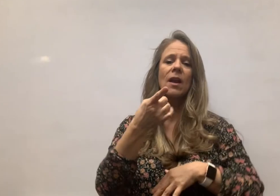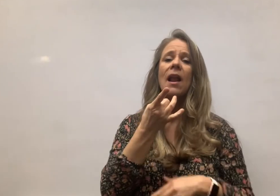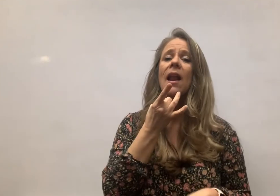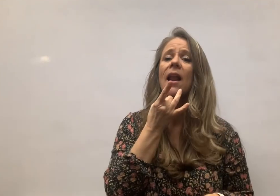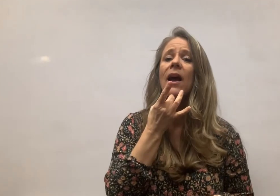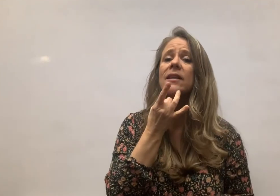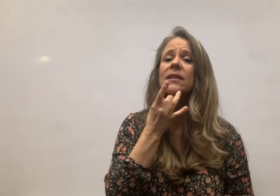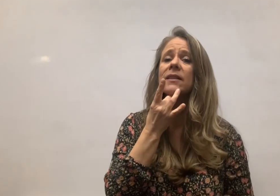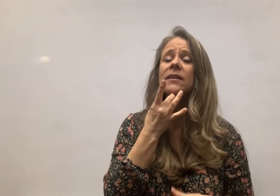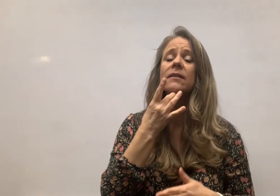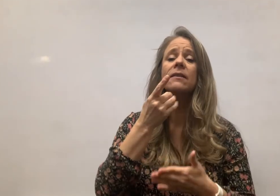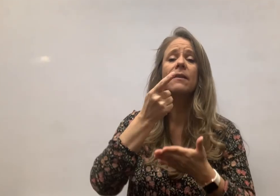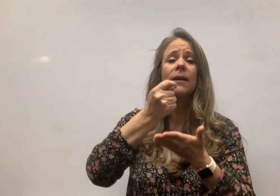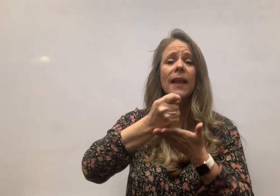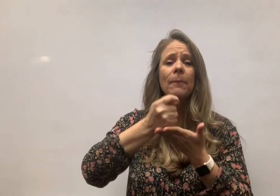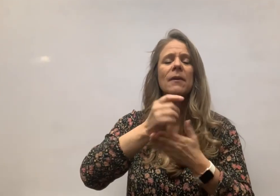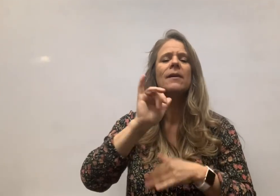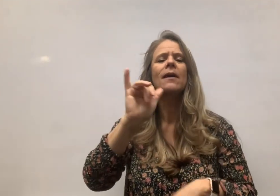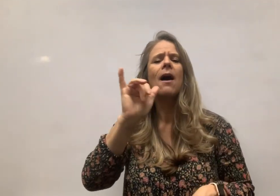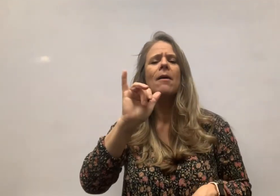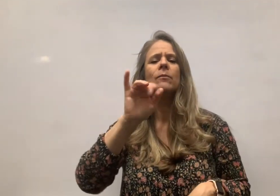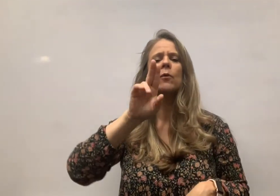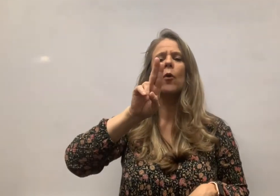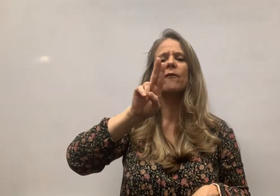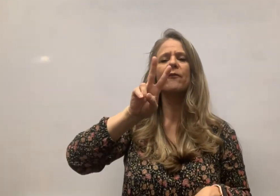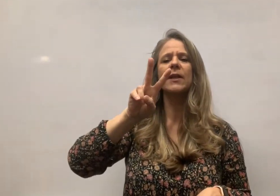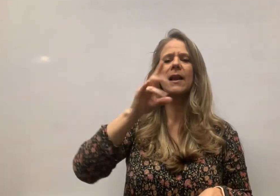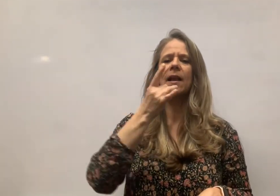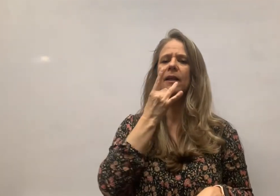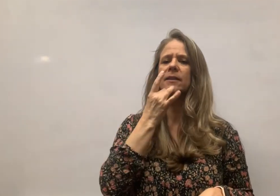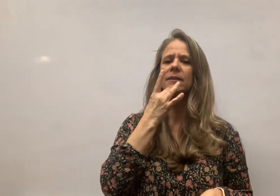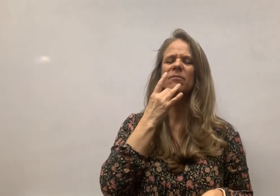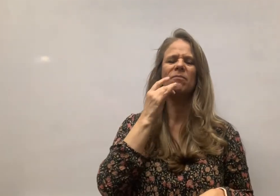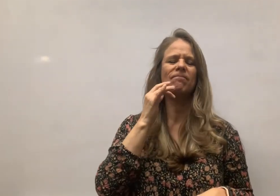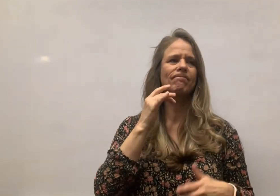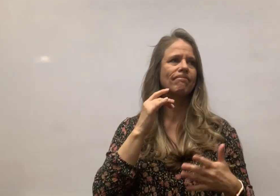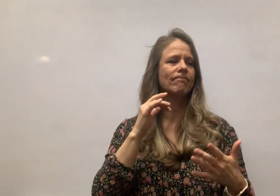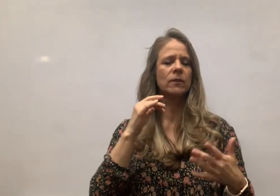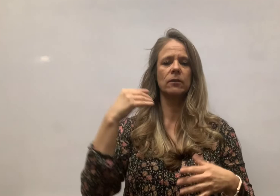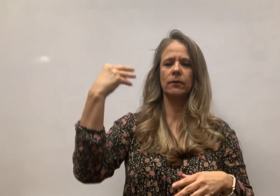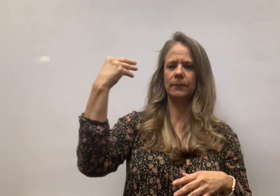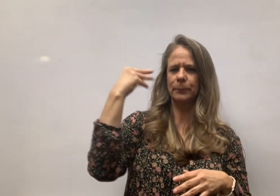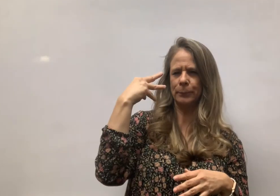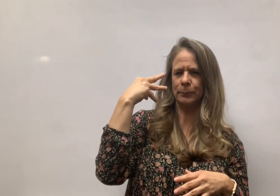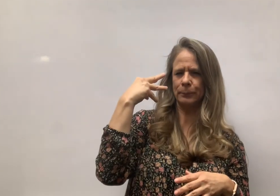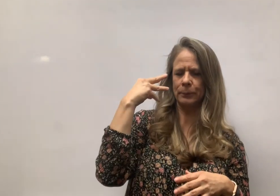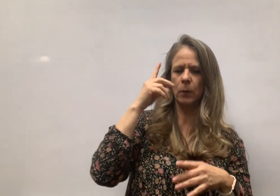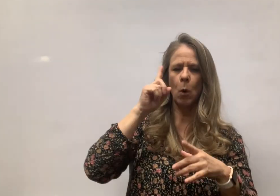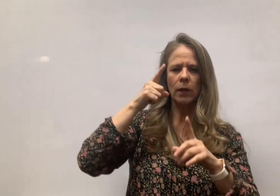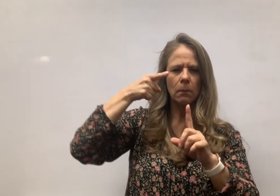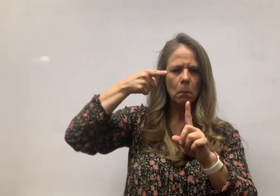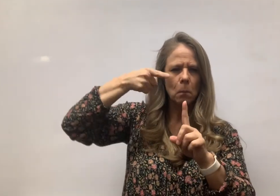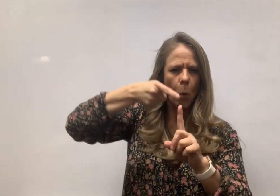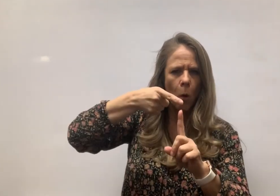Light Therapy-where a UV (Ultra Violet) light will point